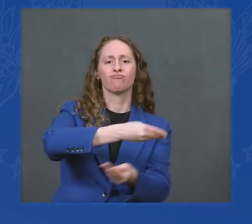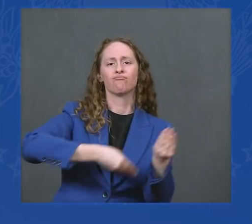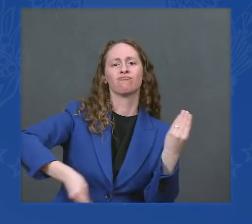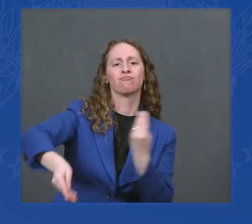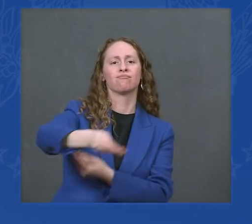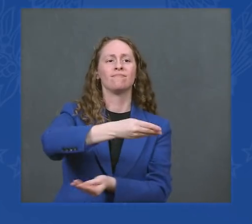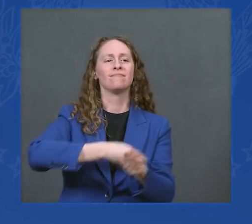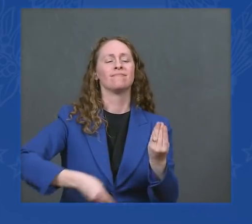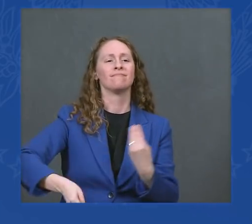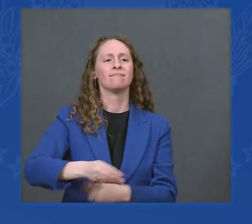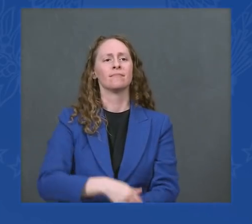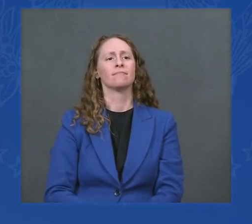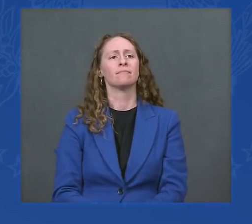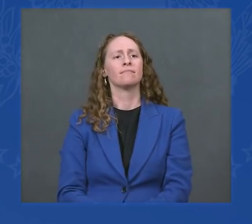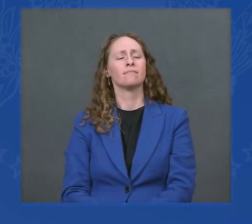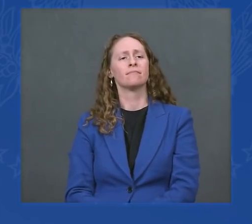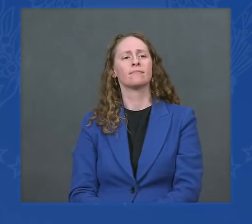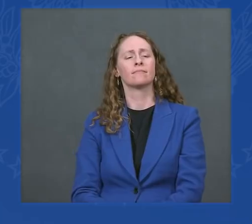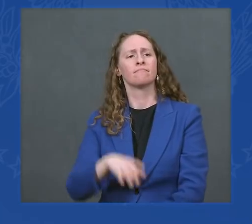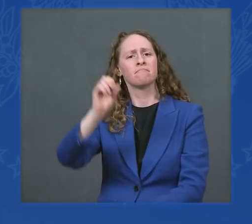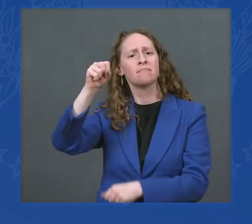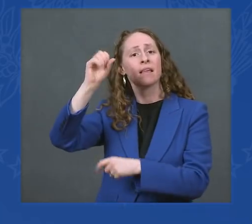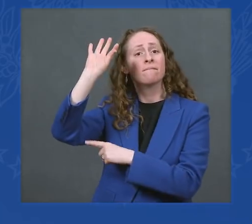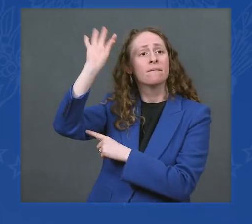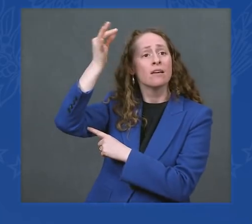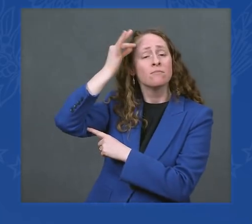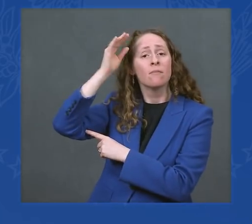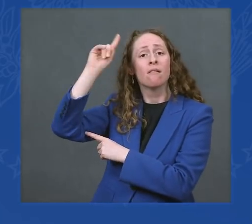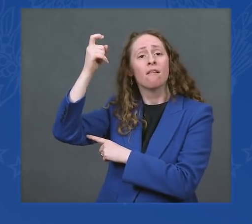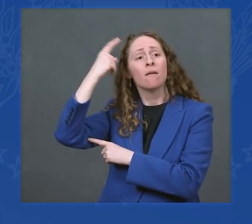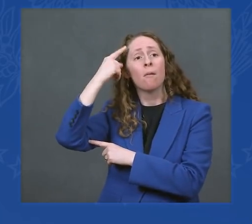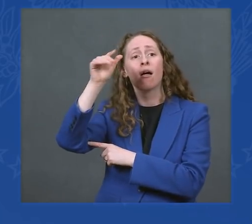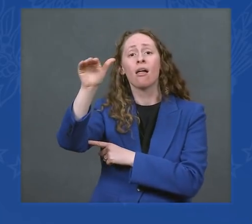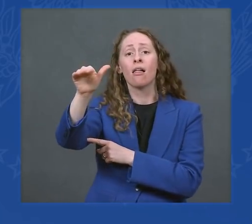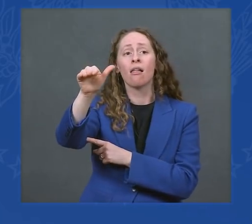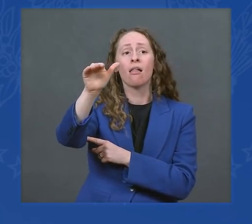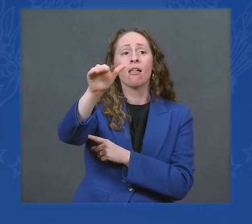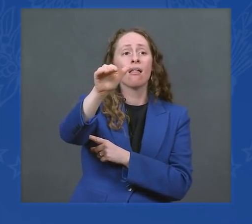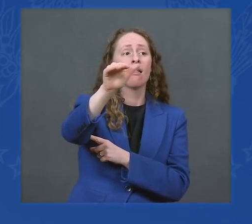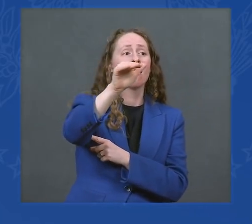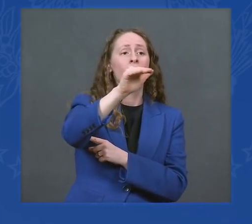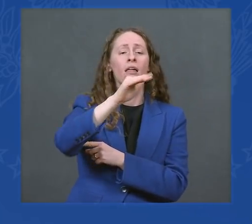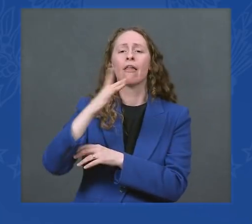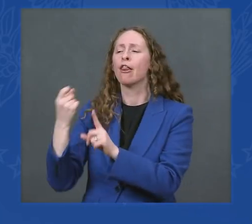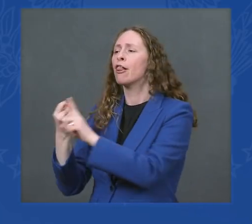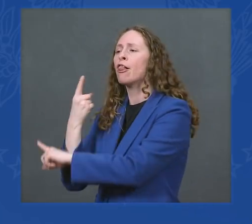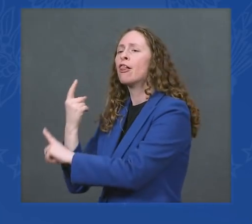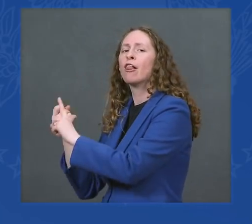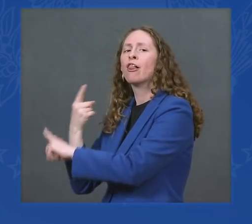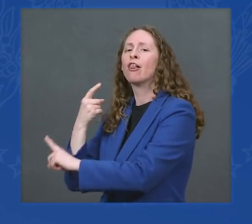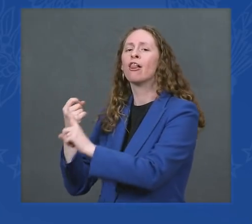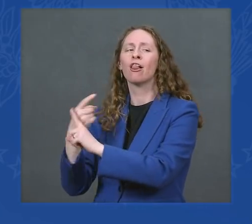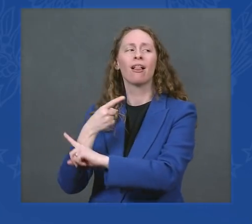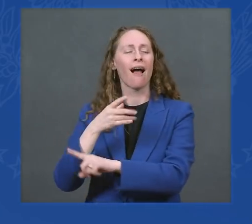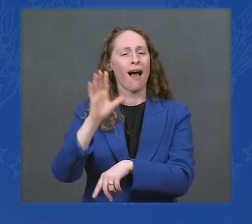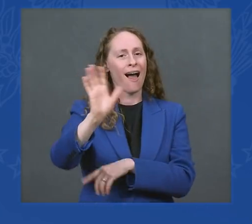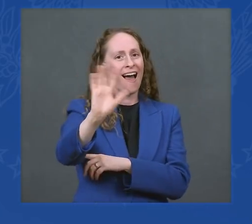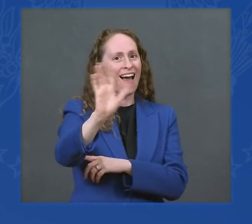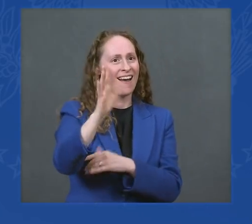but actually takes action, investing in innovation and manufacturing, which powers up companies like Tritium to do what they do best: